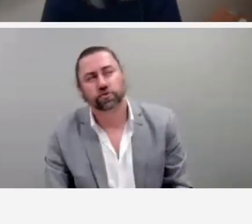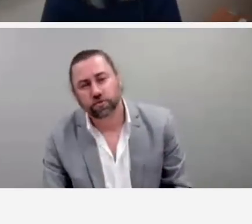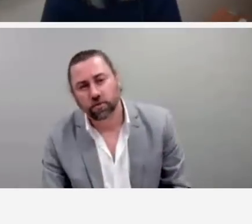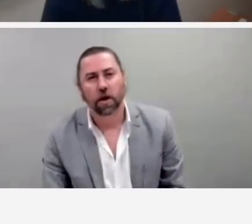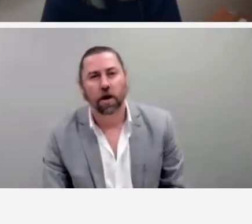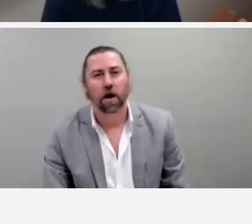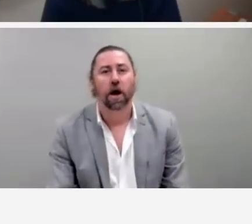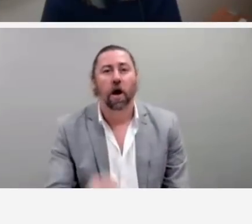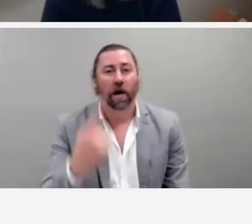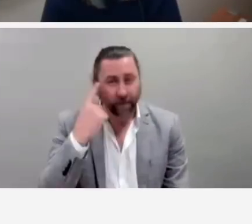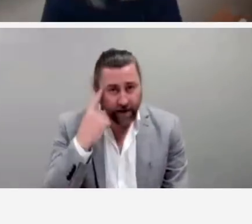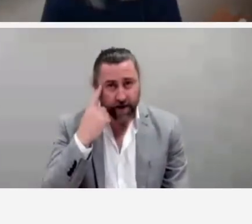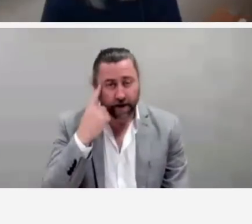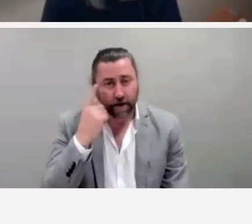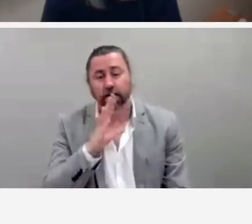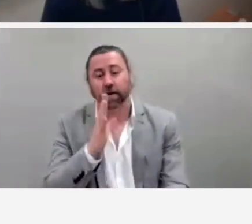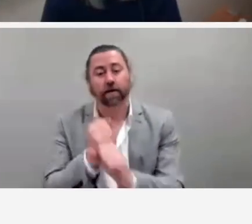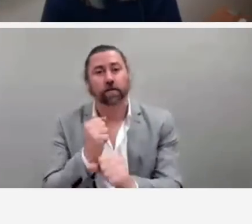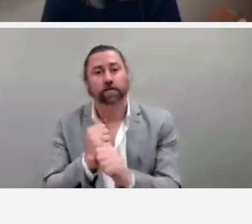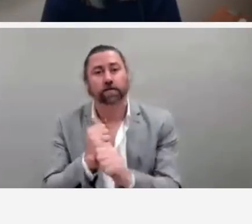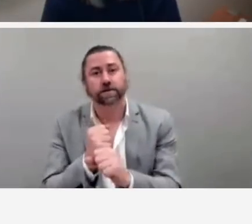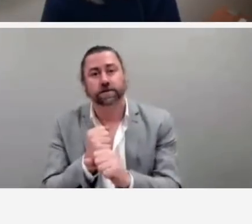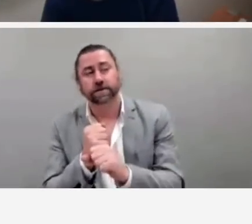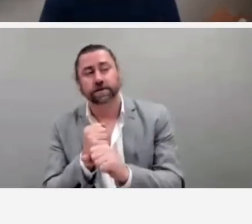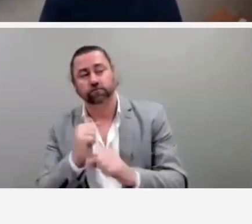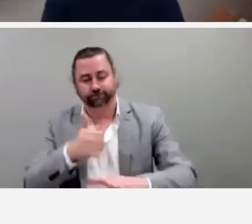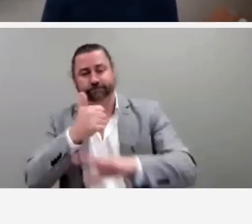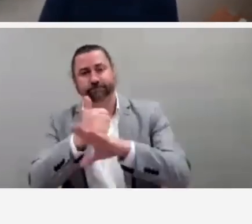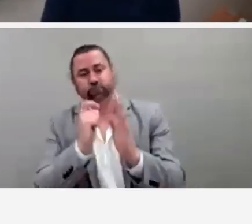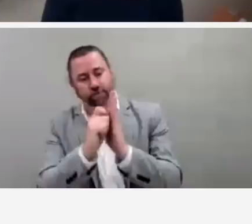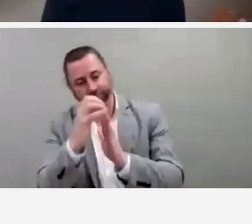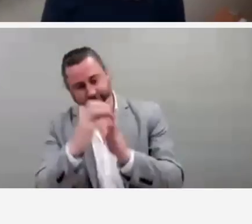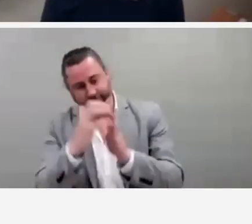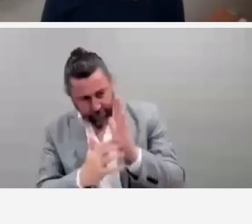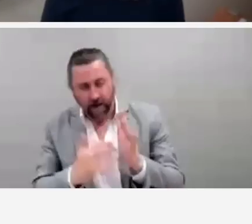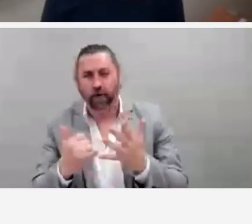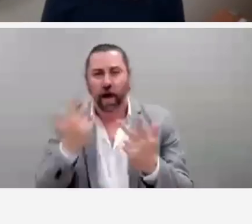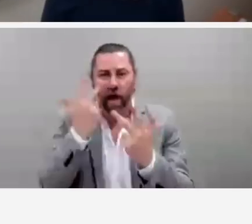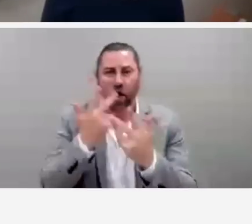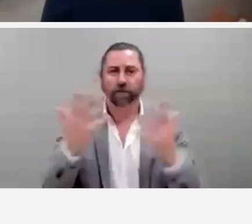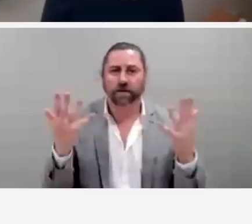into place is about increasing transparency both in the system and it goes down to a service level.